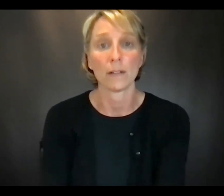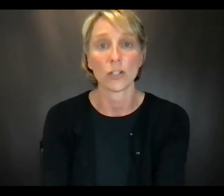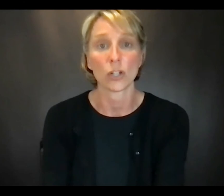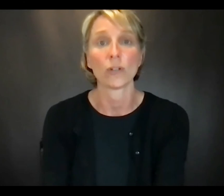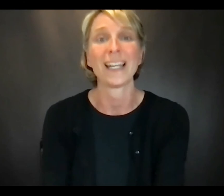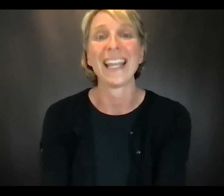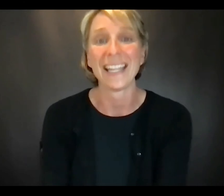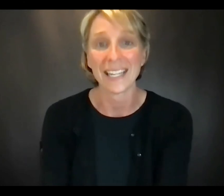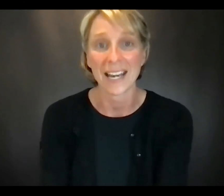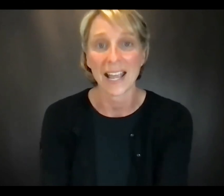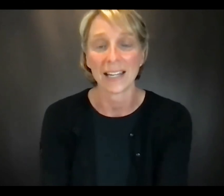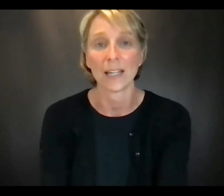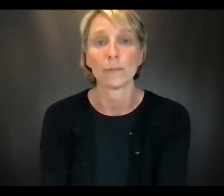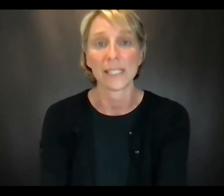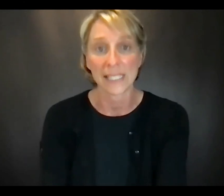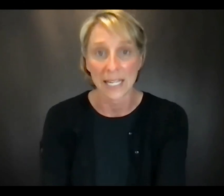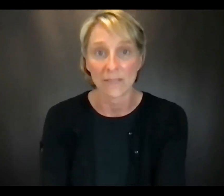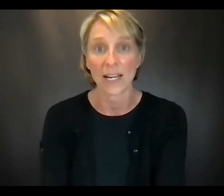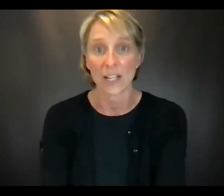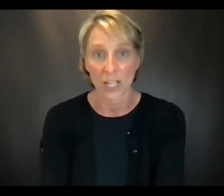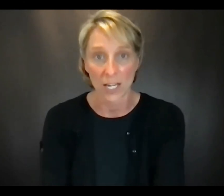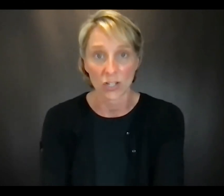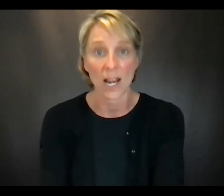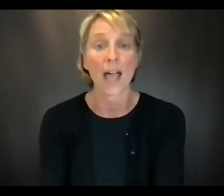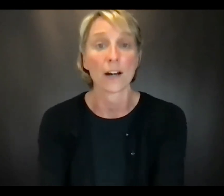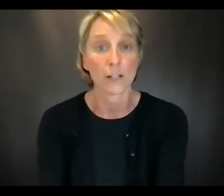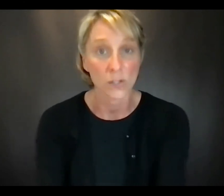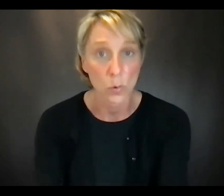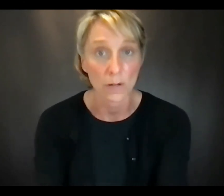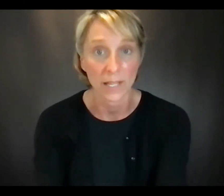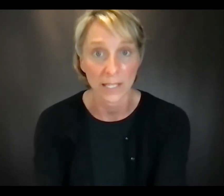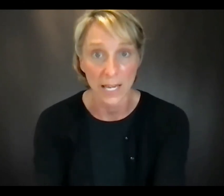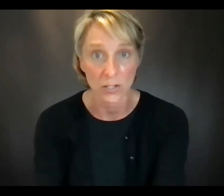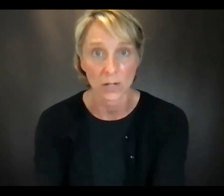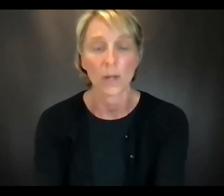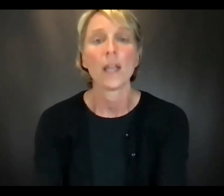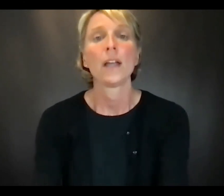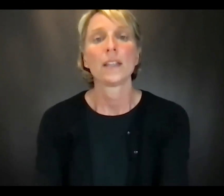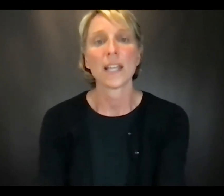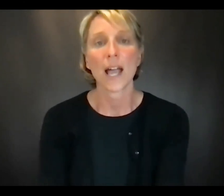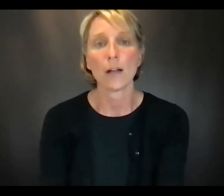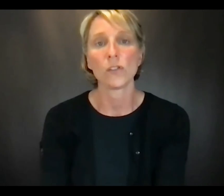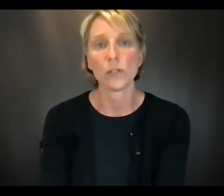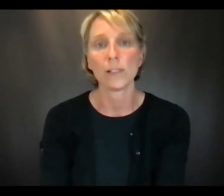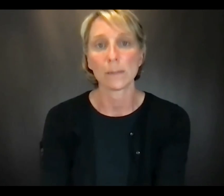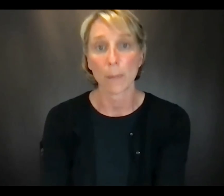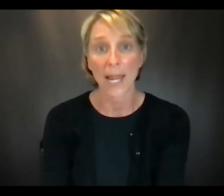children in Connecticut receive an education at our school if they'd like to. The towns do pay